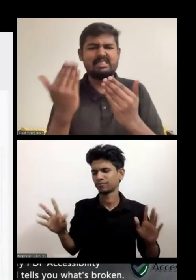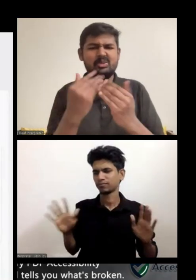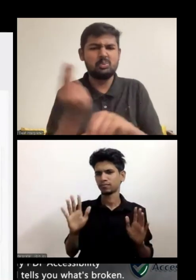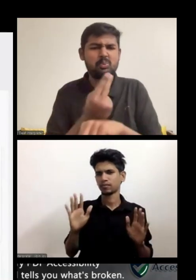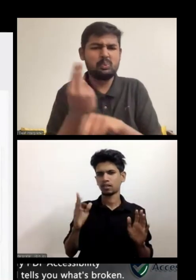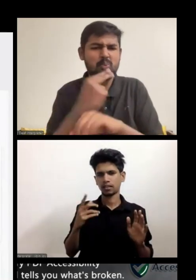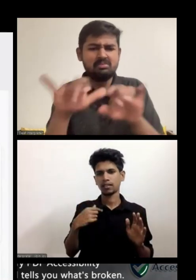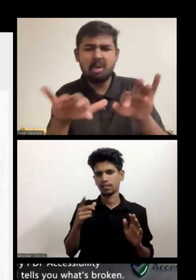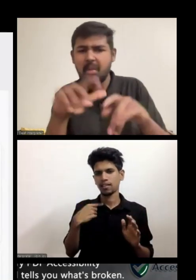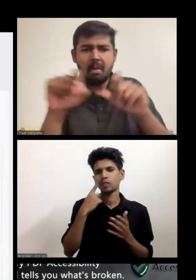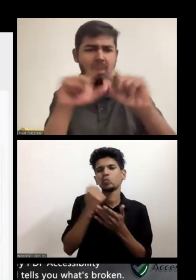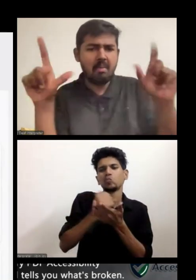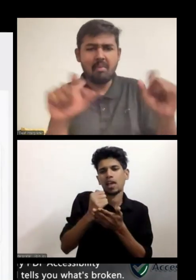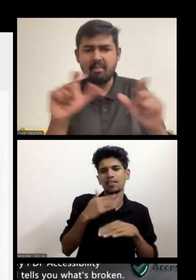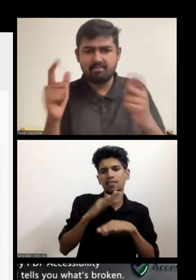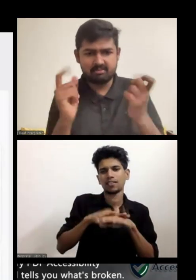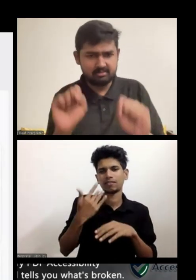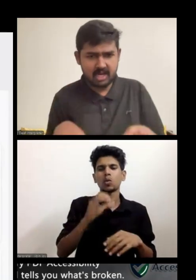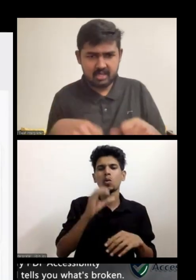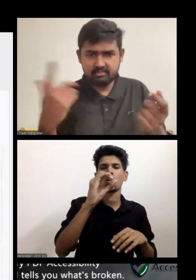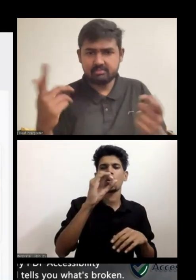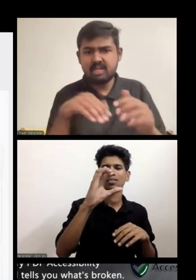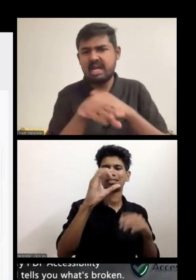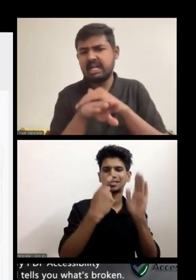Some are having just the OCR some are the scan images only uploaded.